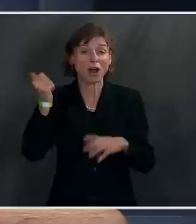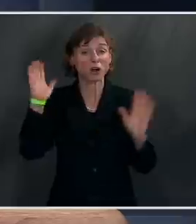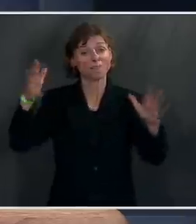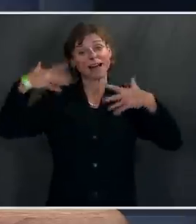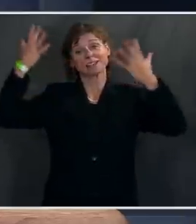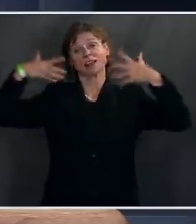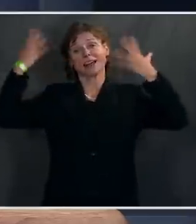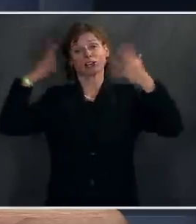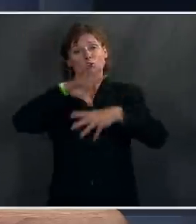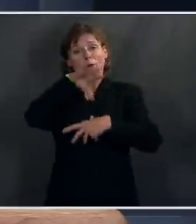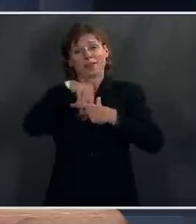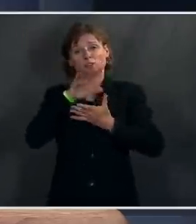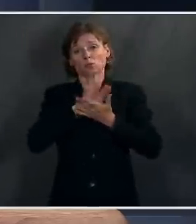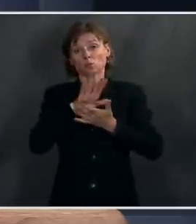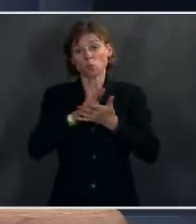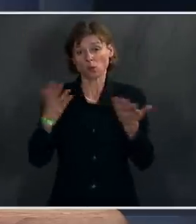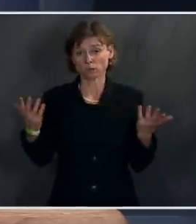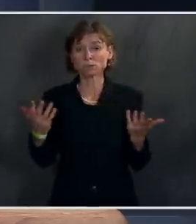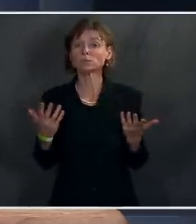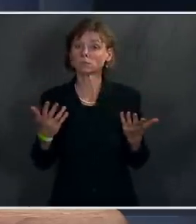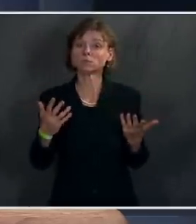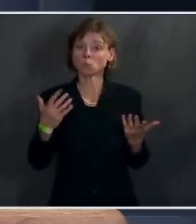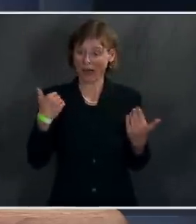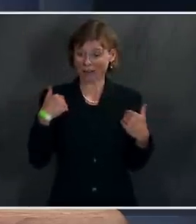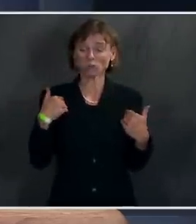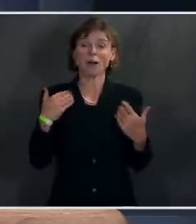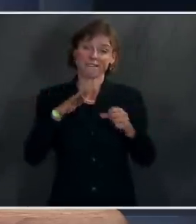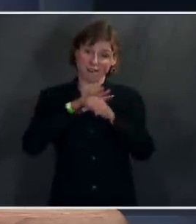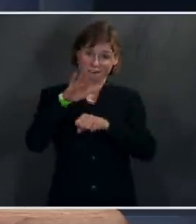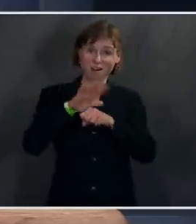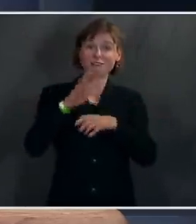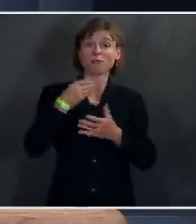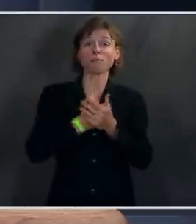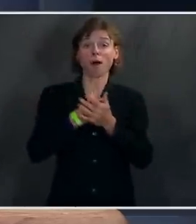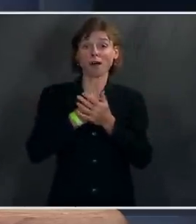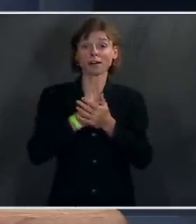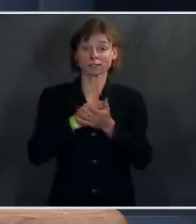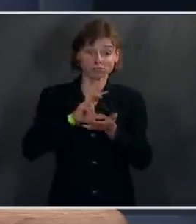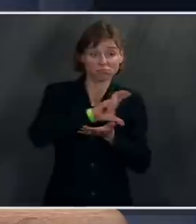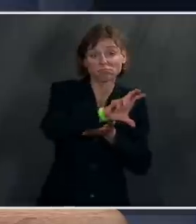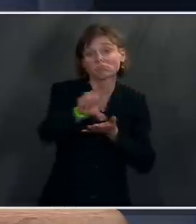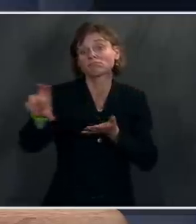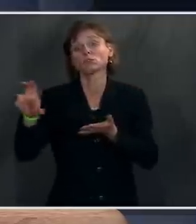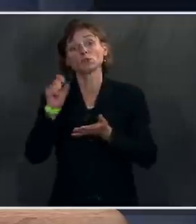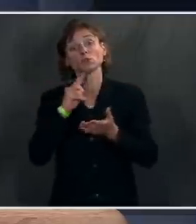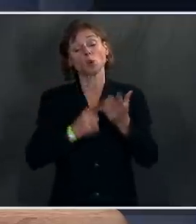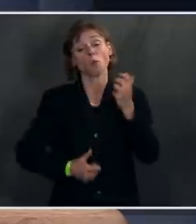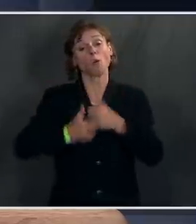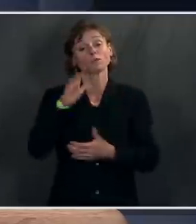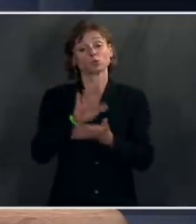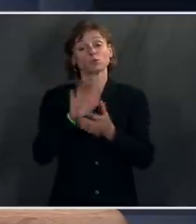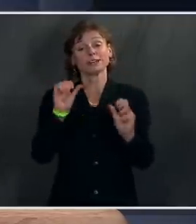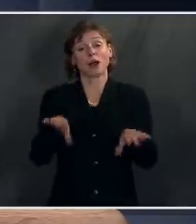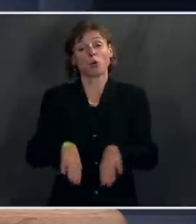to ensure we have adequate funding needed to open the majority of schools within 100 days, which remains the president's goal. Go ahead.